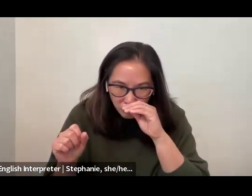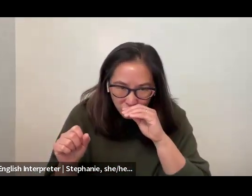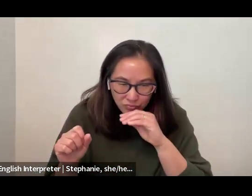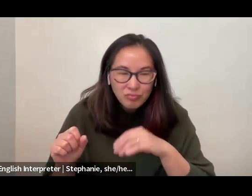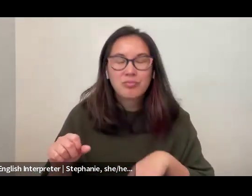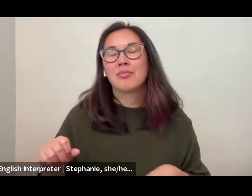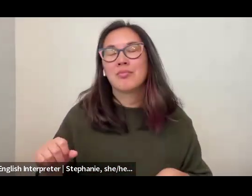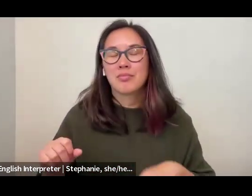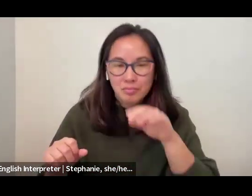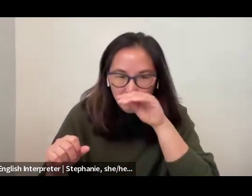Breathing in, arch.